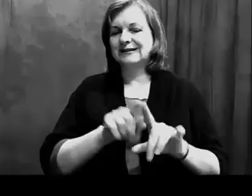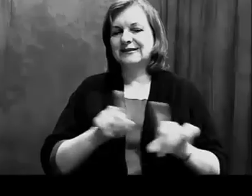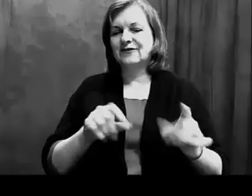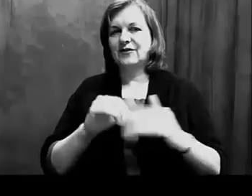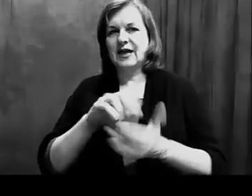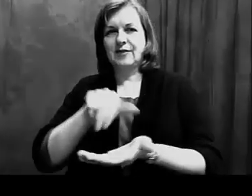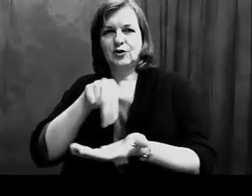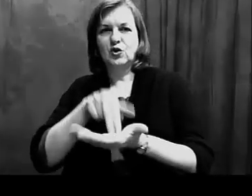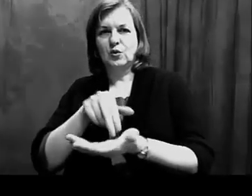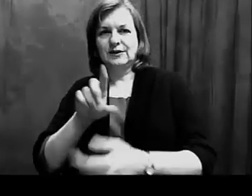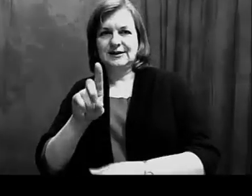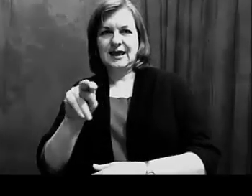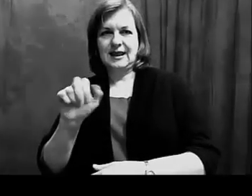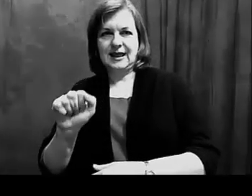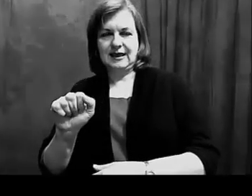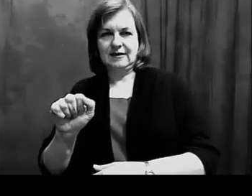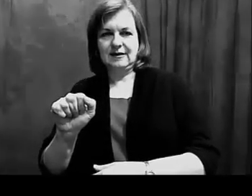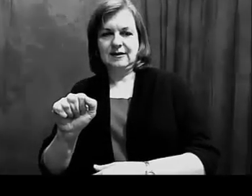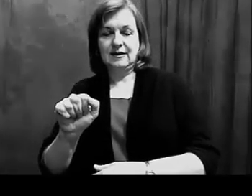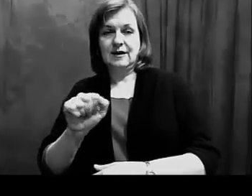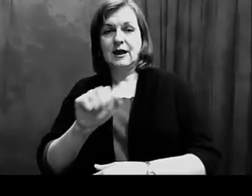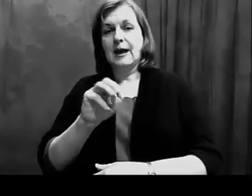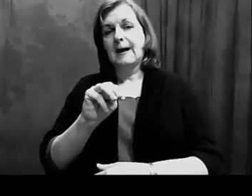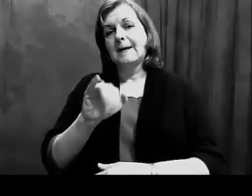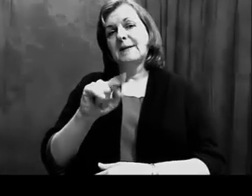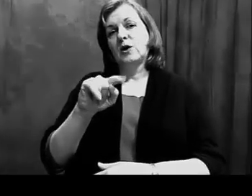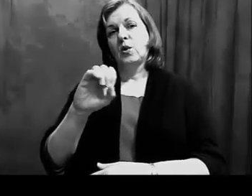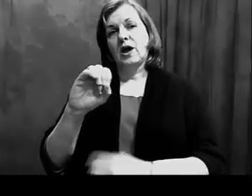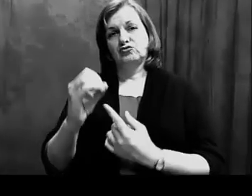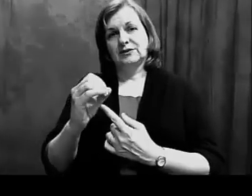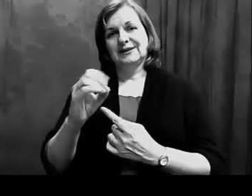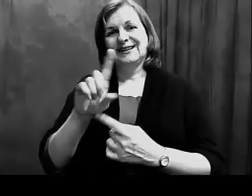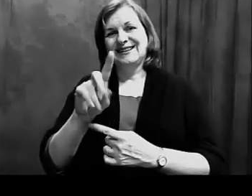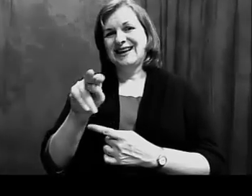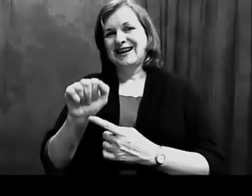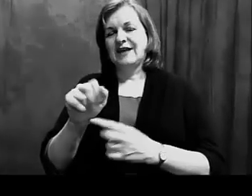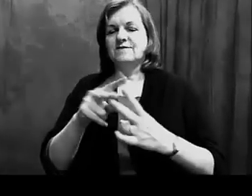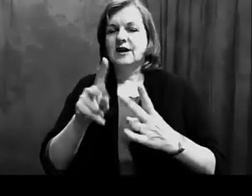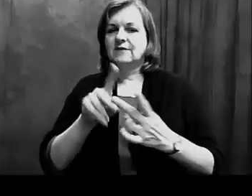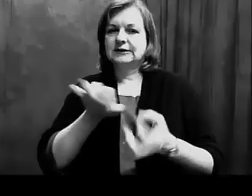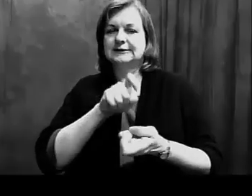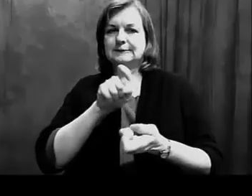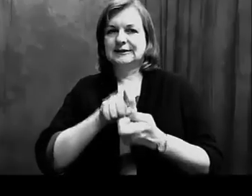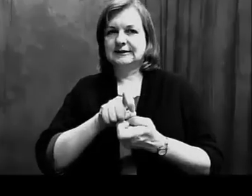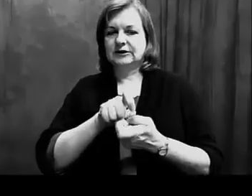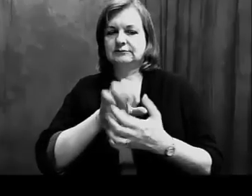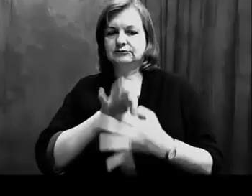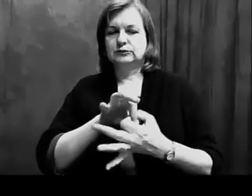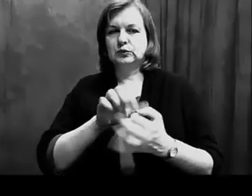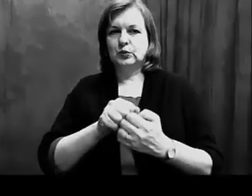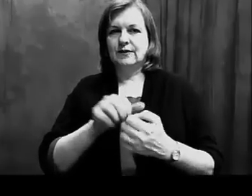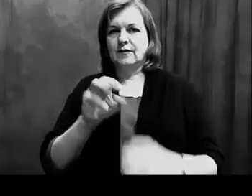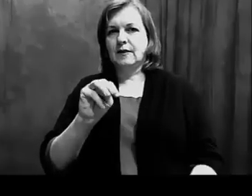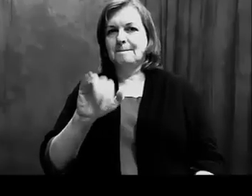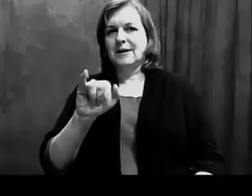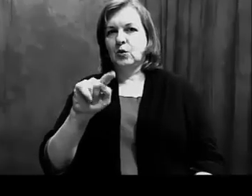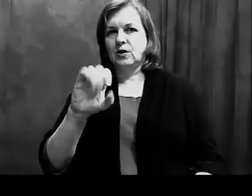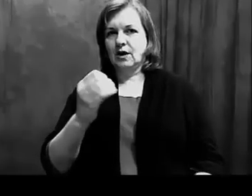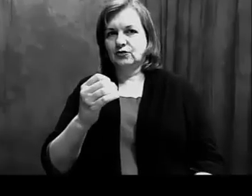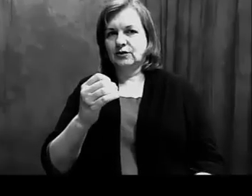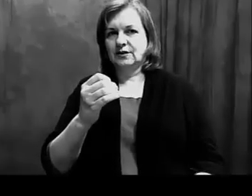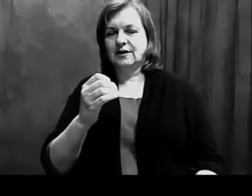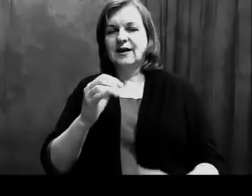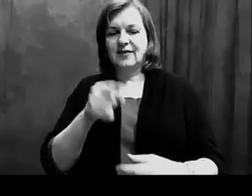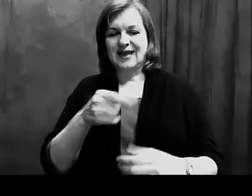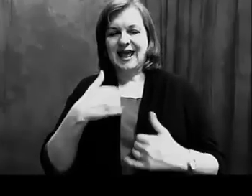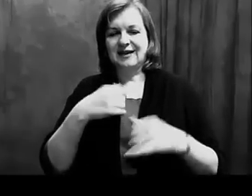yes this is different than the nuclear DNA we've already talked about -- mitochondrial DNA is very very specific to the mitochondria